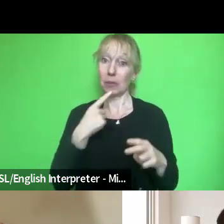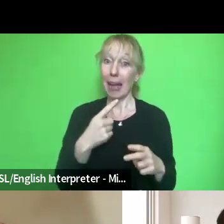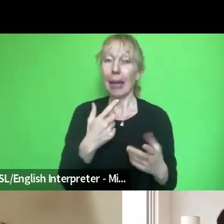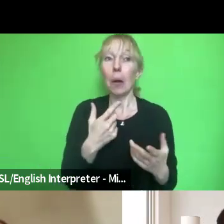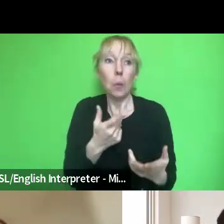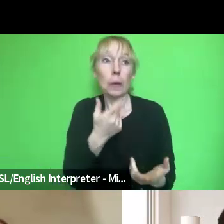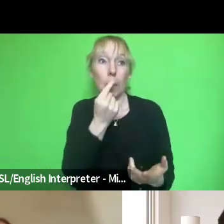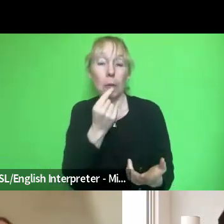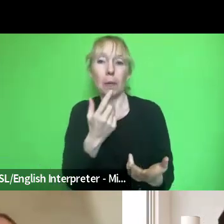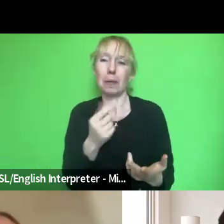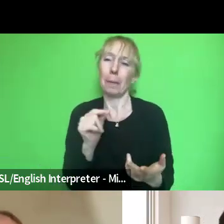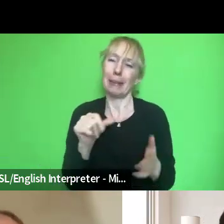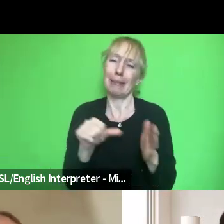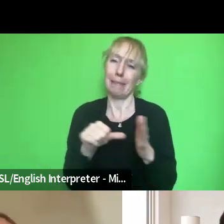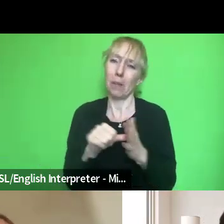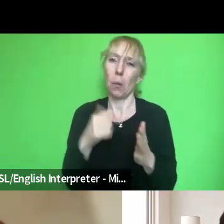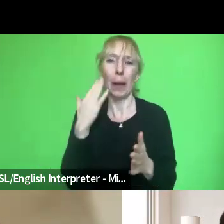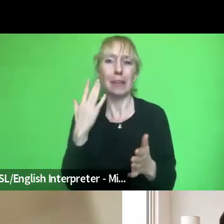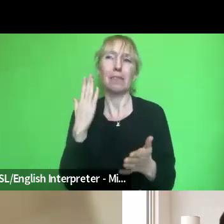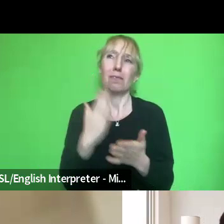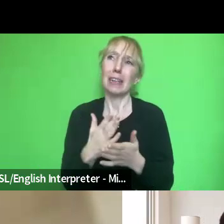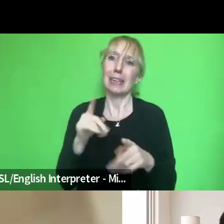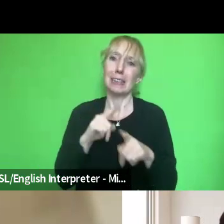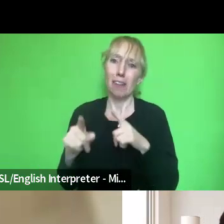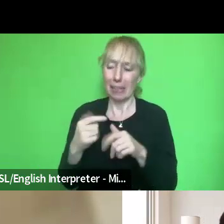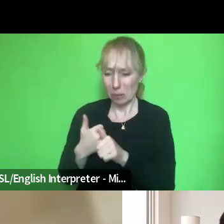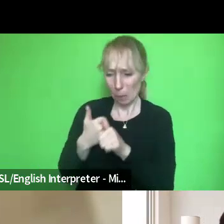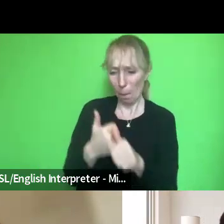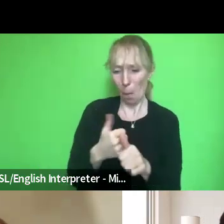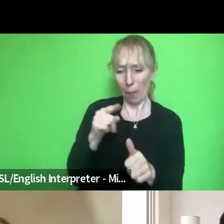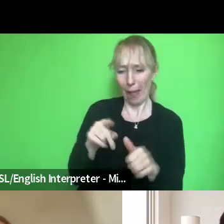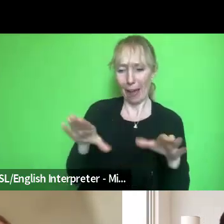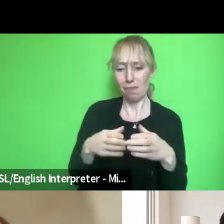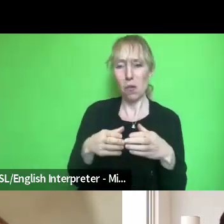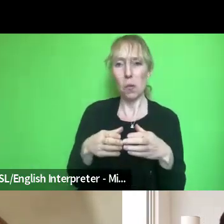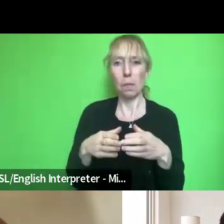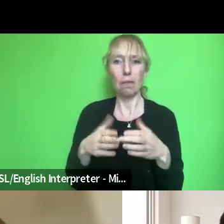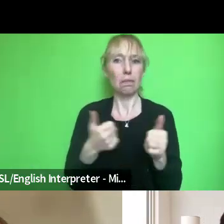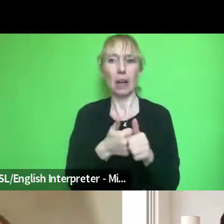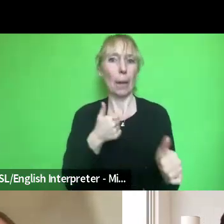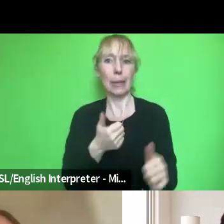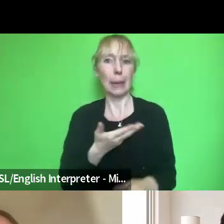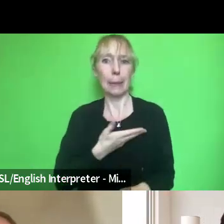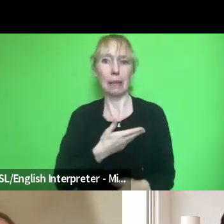sometimes when you're really trying to help, you know, a particular group, and then actually the business just can't meet their requests